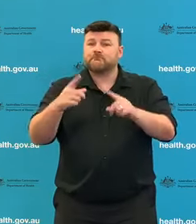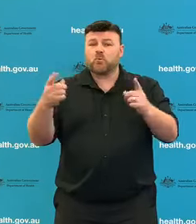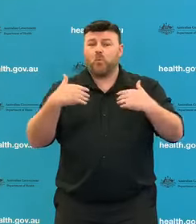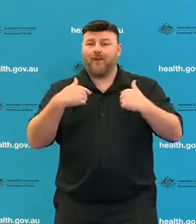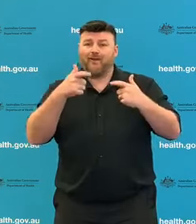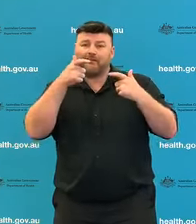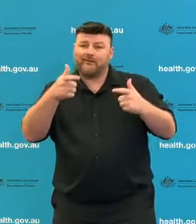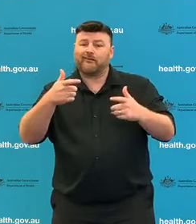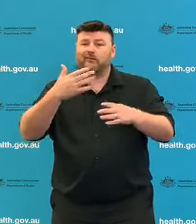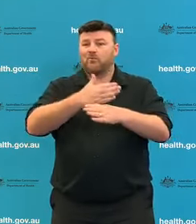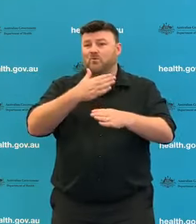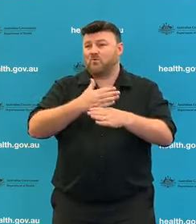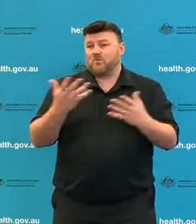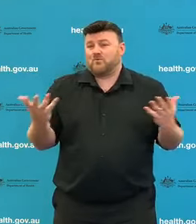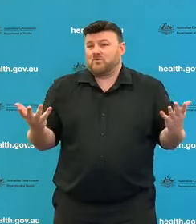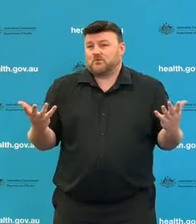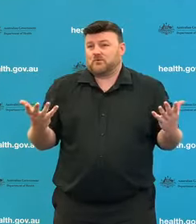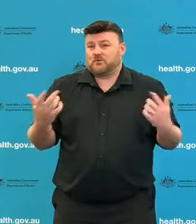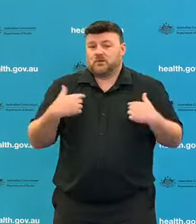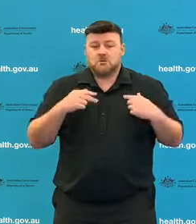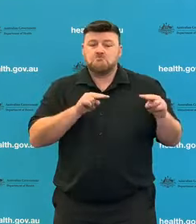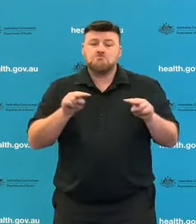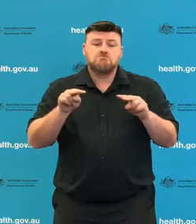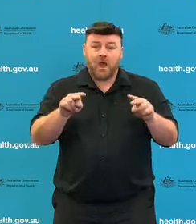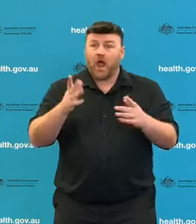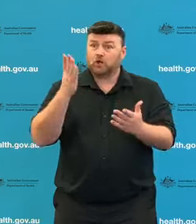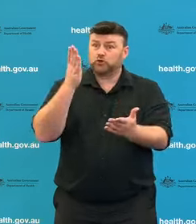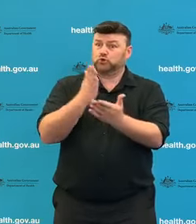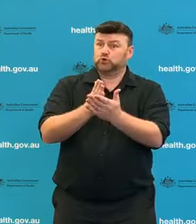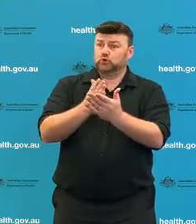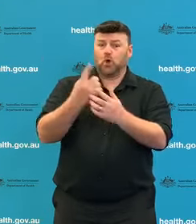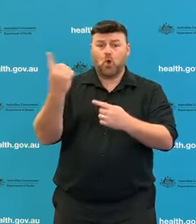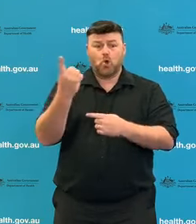course we are very concerned about any infections with our frontline workers